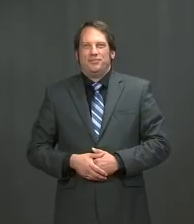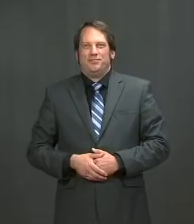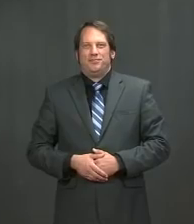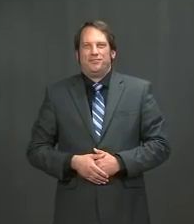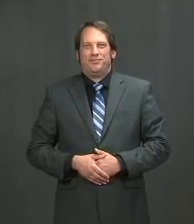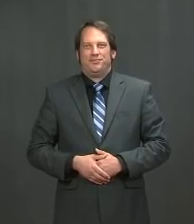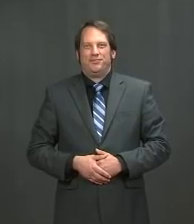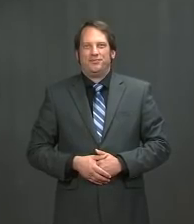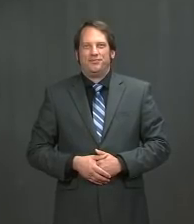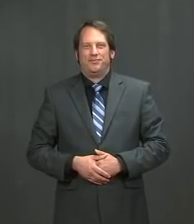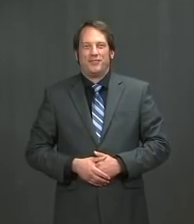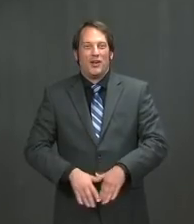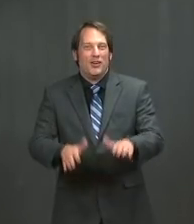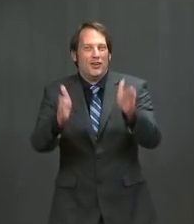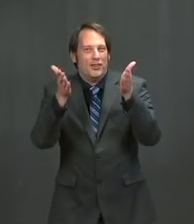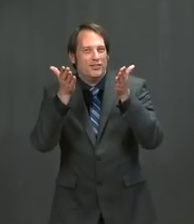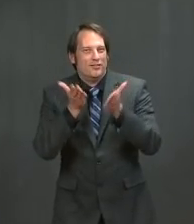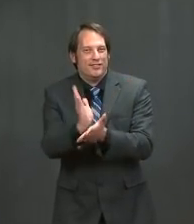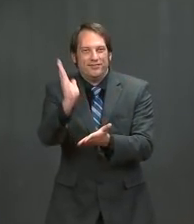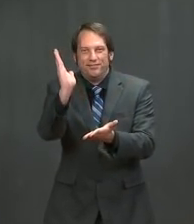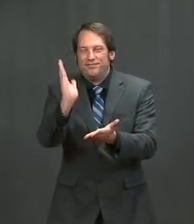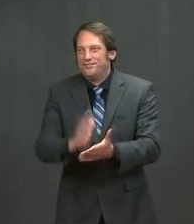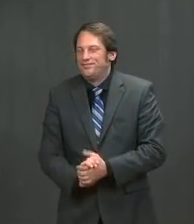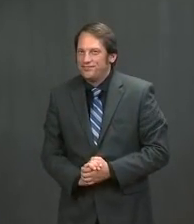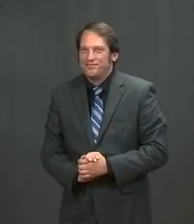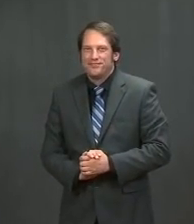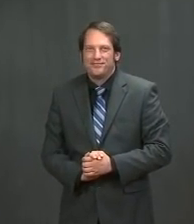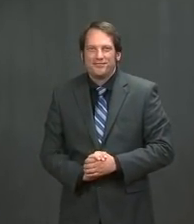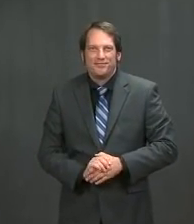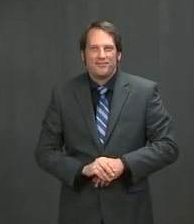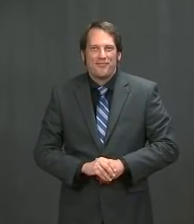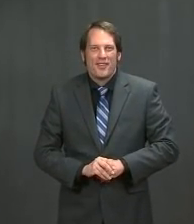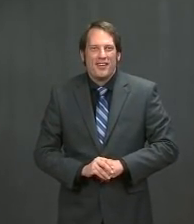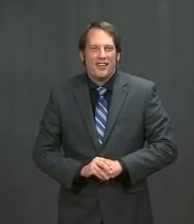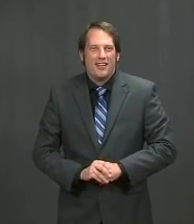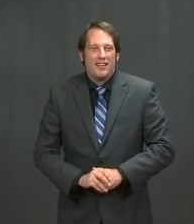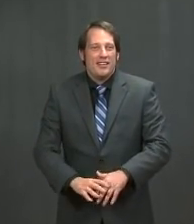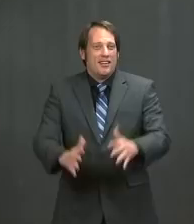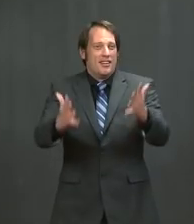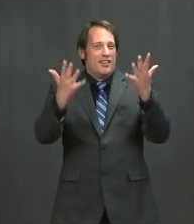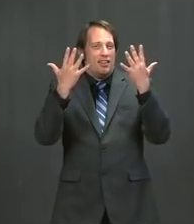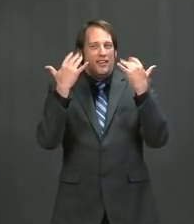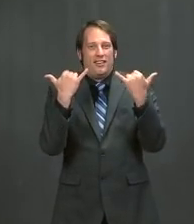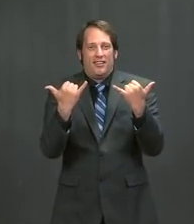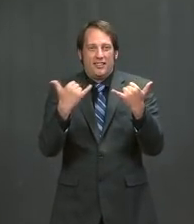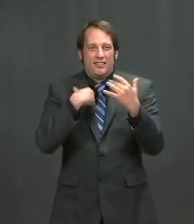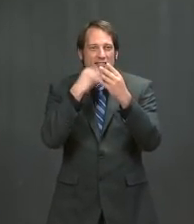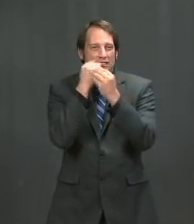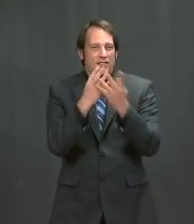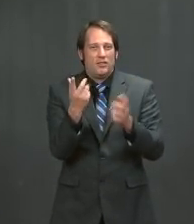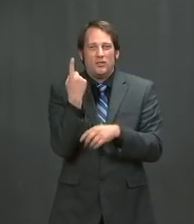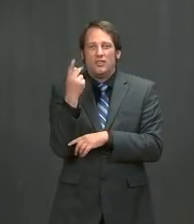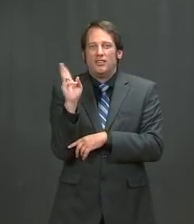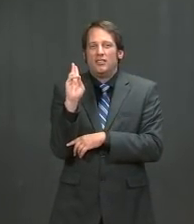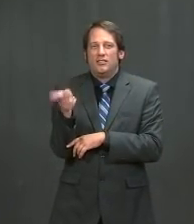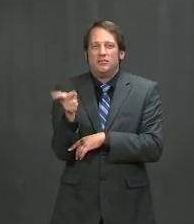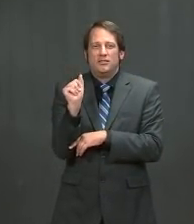Ms. Psaki: Okay. All right. Just one update for all of you at the top. The President is always --